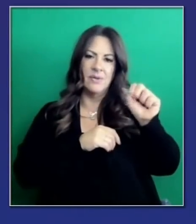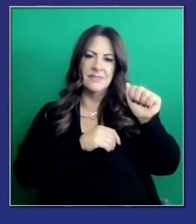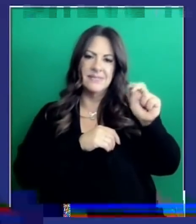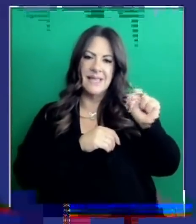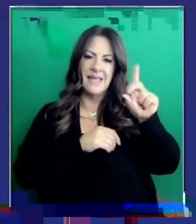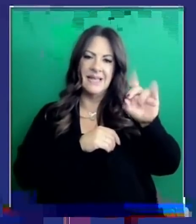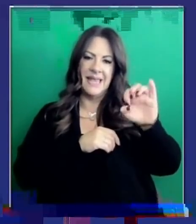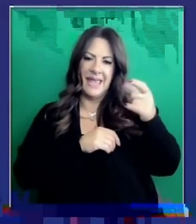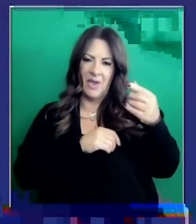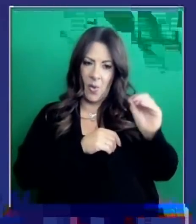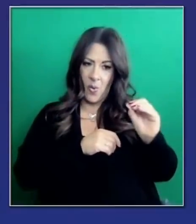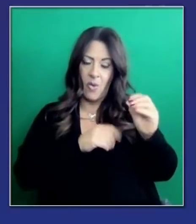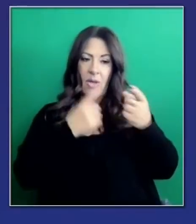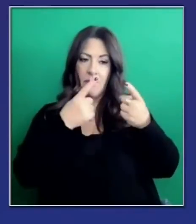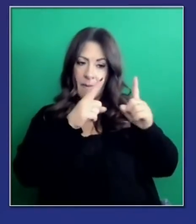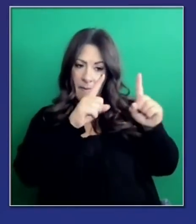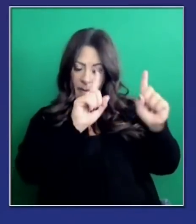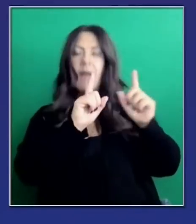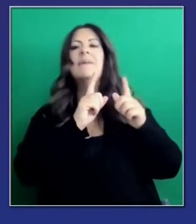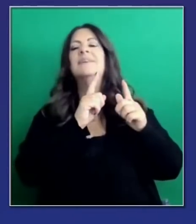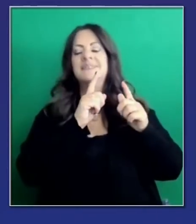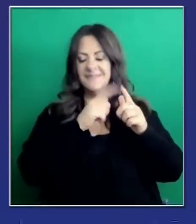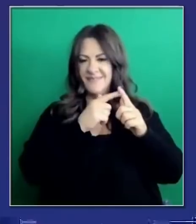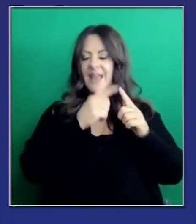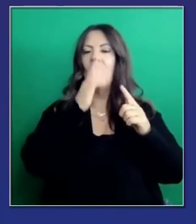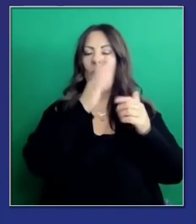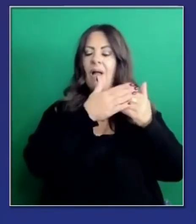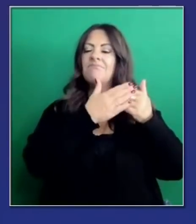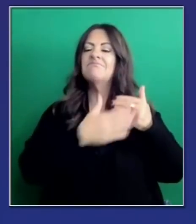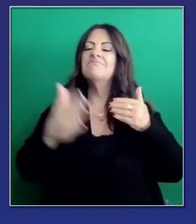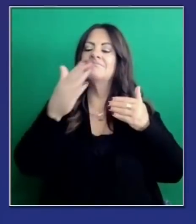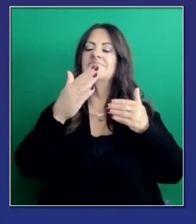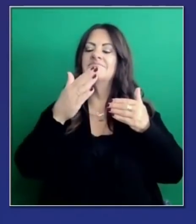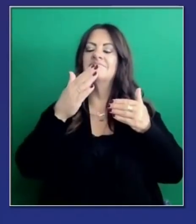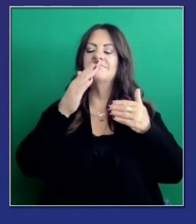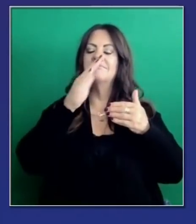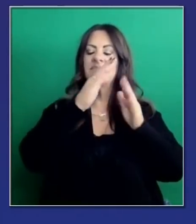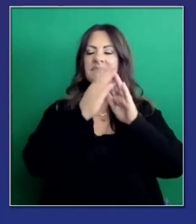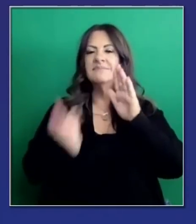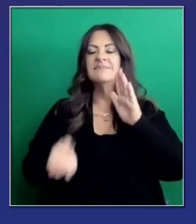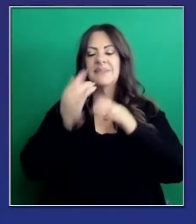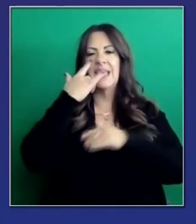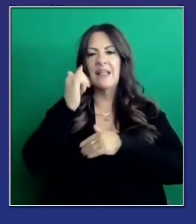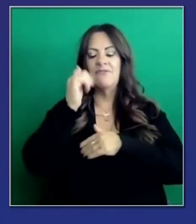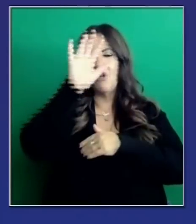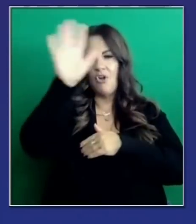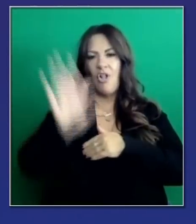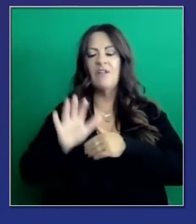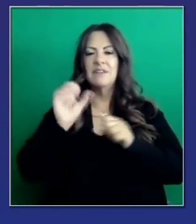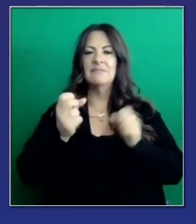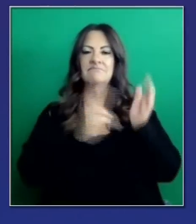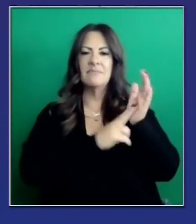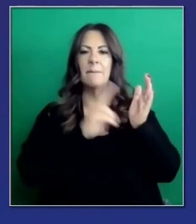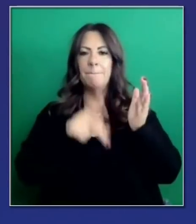WE ARE AIMING FOR A STATEWIDE LAUNCH. AND SAN DIEGO, TWO OF THE BIGGEST COUNTIES. WE WENT BIG AND BOLD IN THE PILOT.